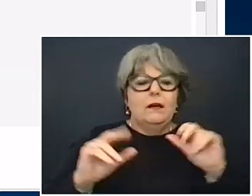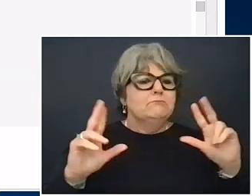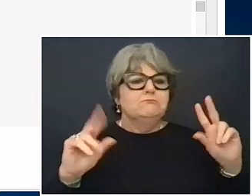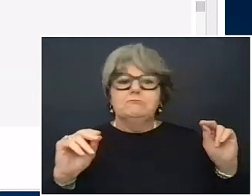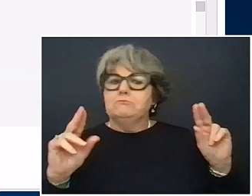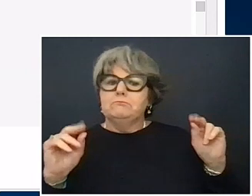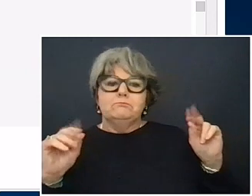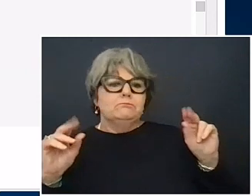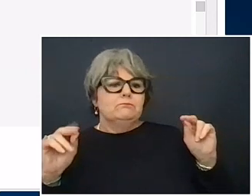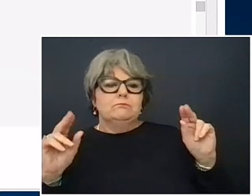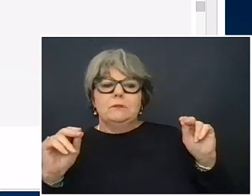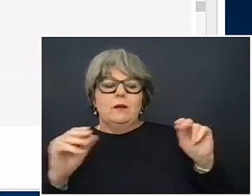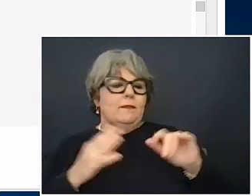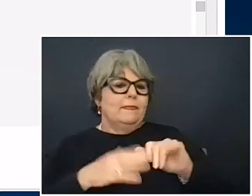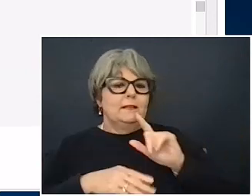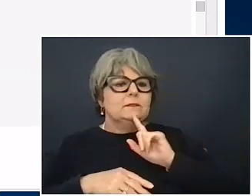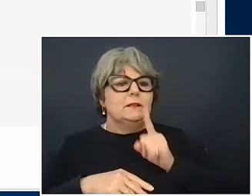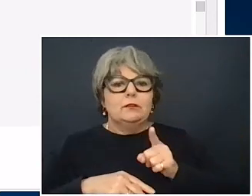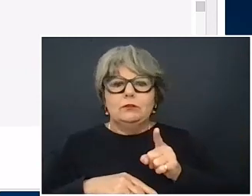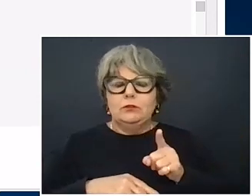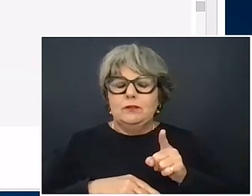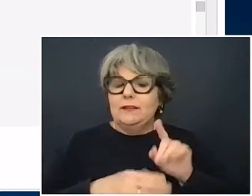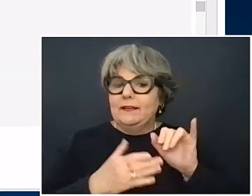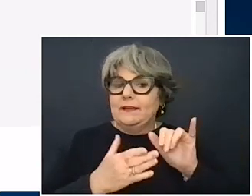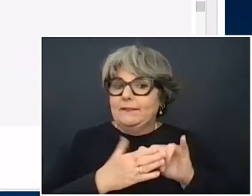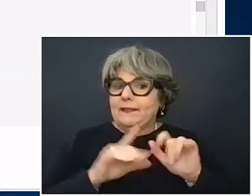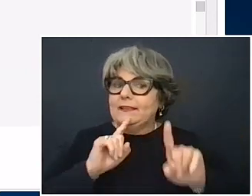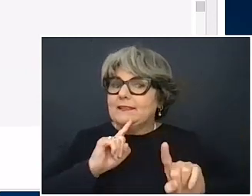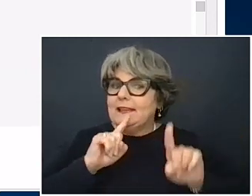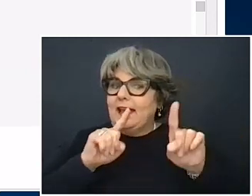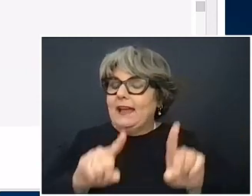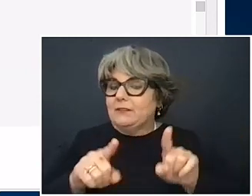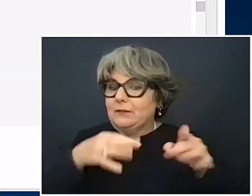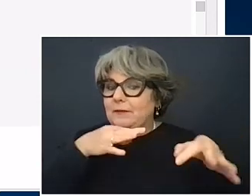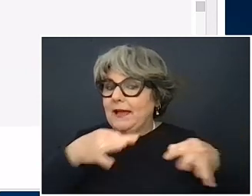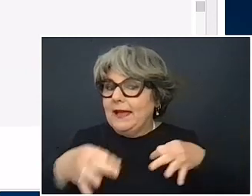that's- if that's how my explanation came across, that's not the case.